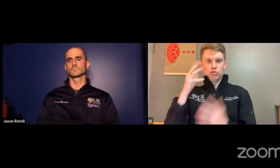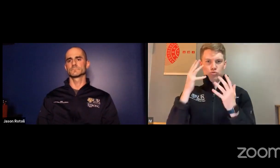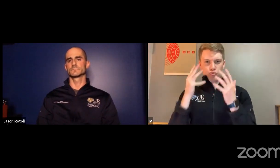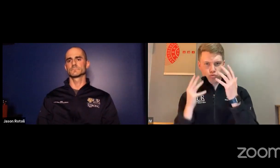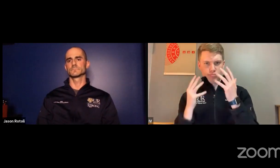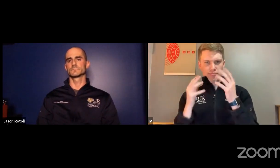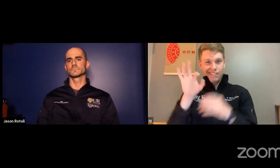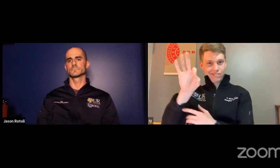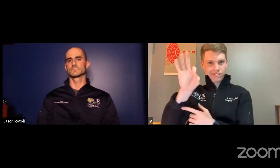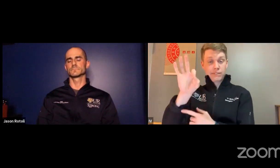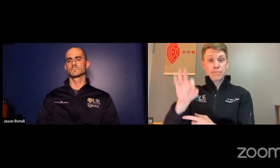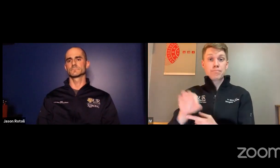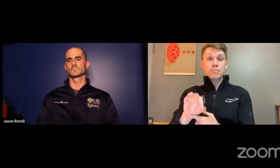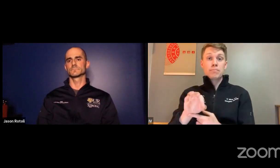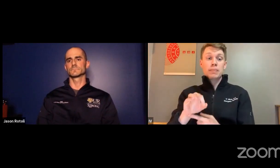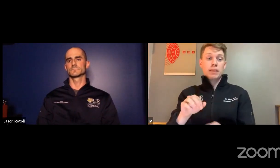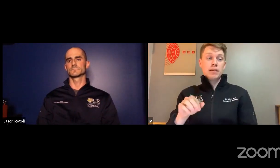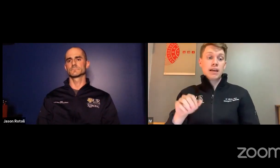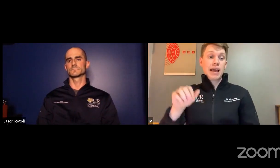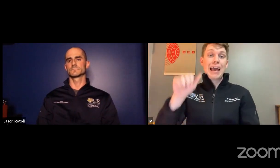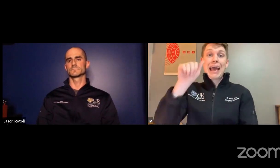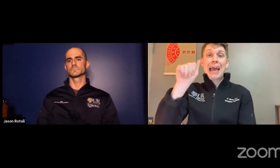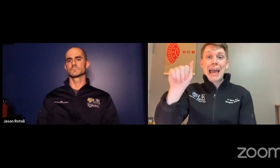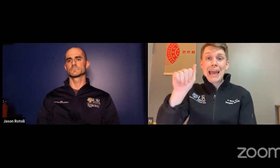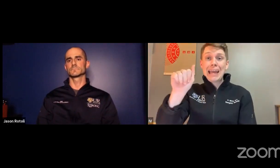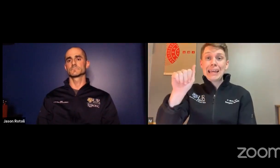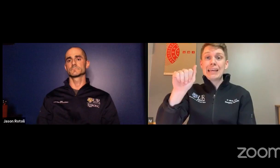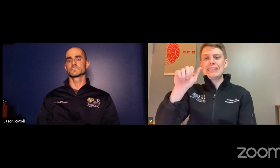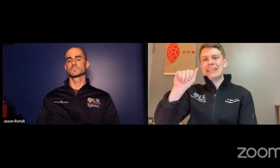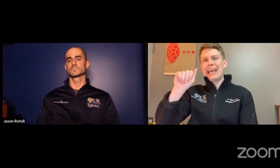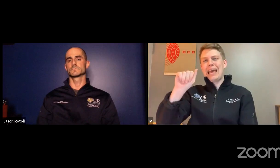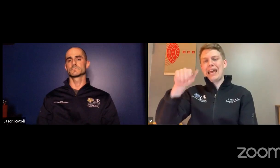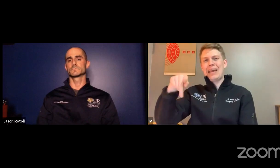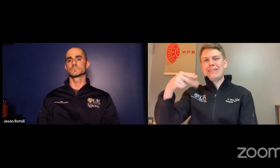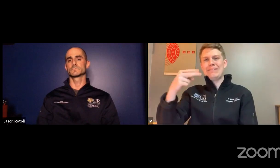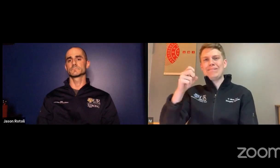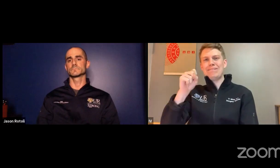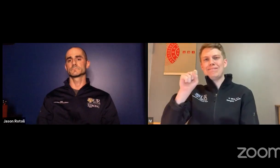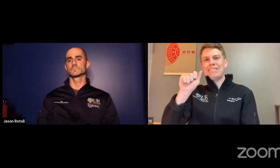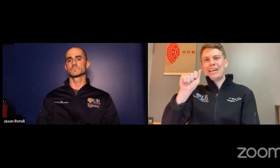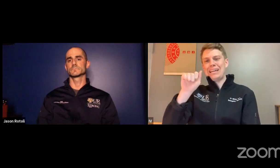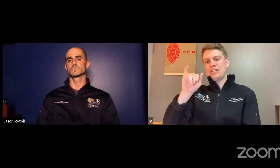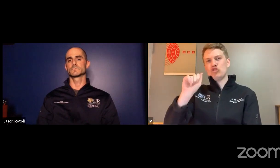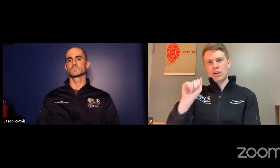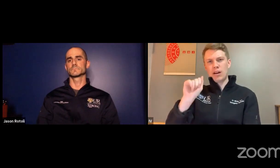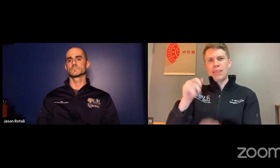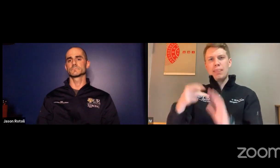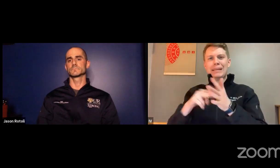stroke. If you see that, ask the person to smile. If they're unable to